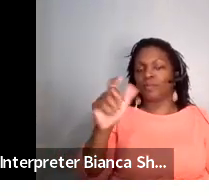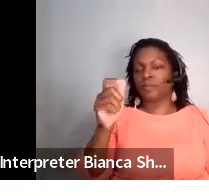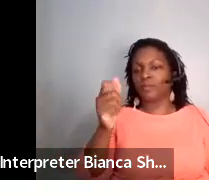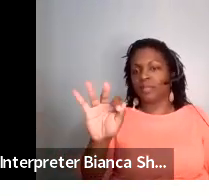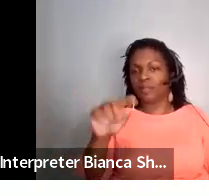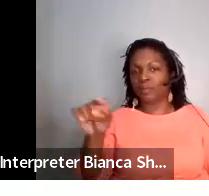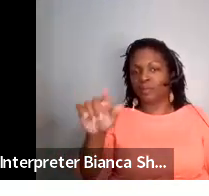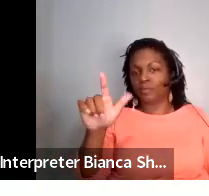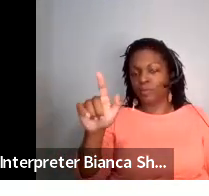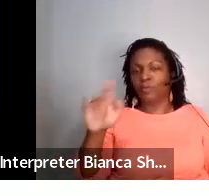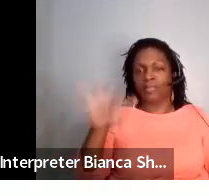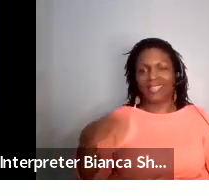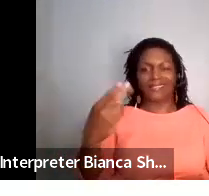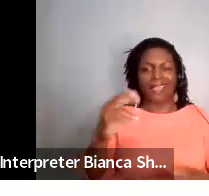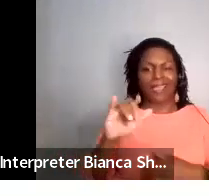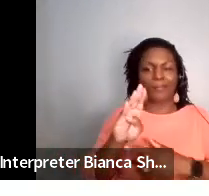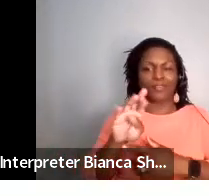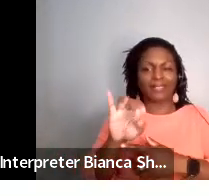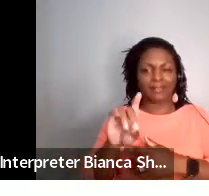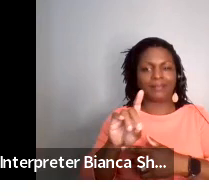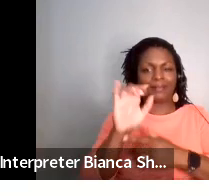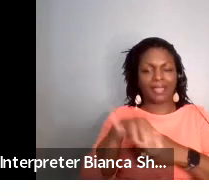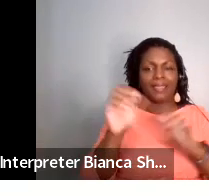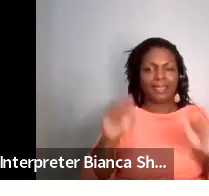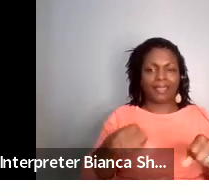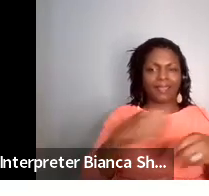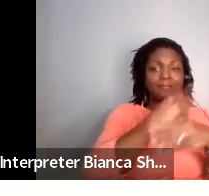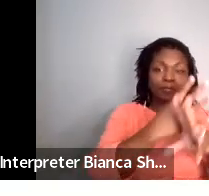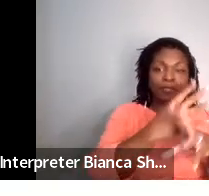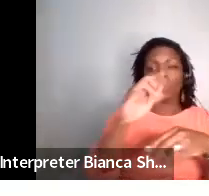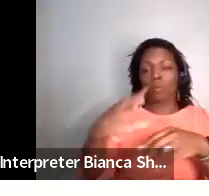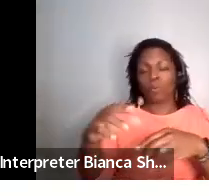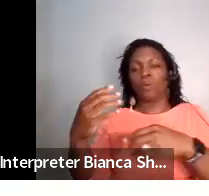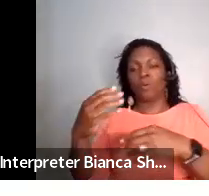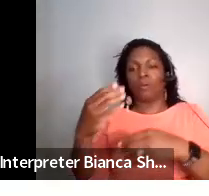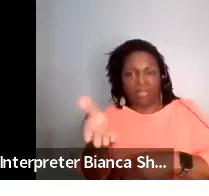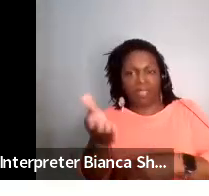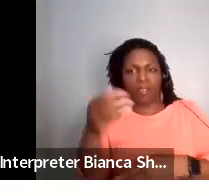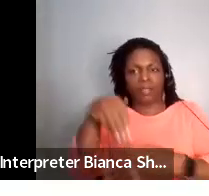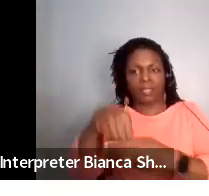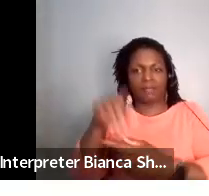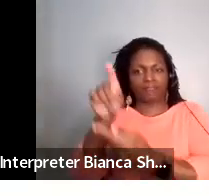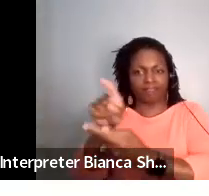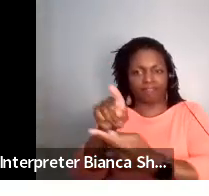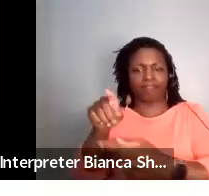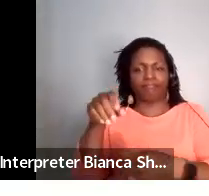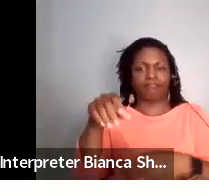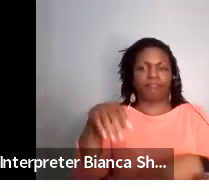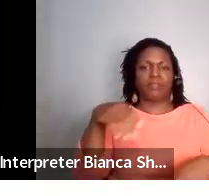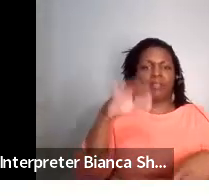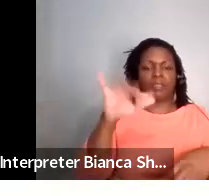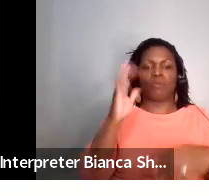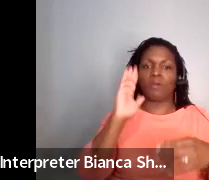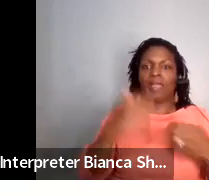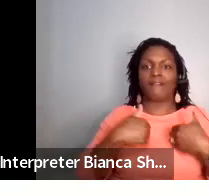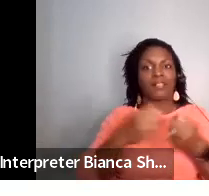Though anyone interested in coming in person will be at the crown plasma and it's gonna be 3 days of a lot of information moving 9, 8, 8.